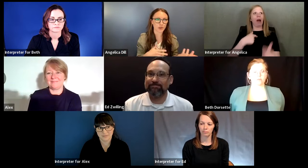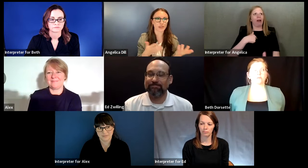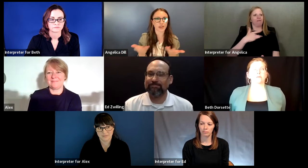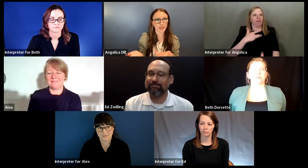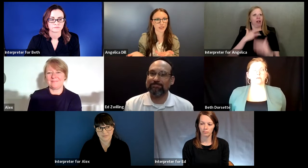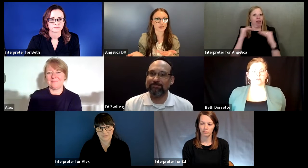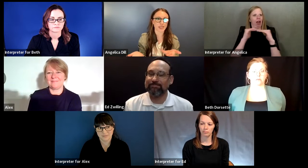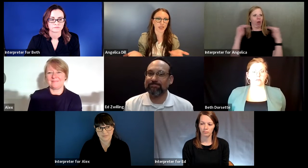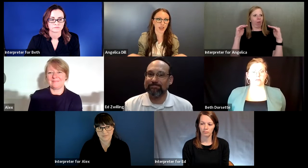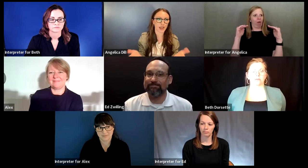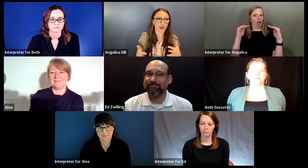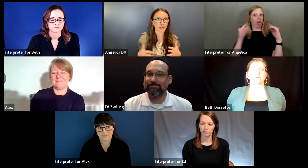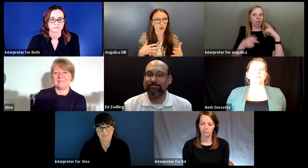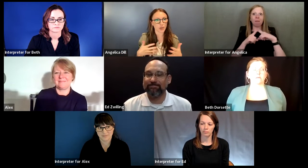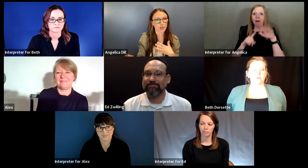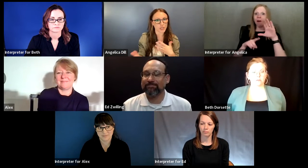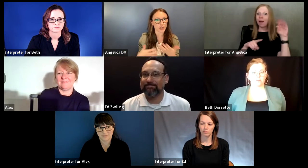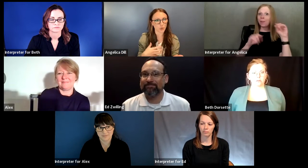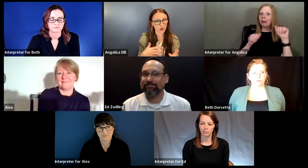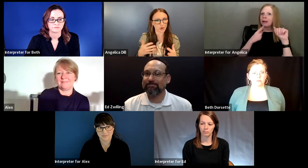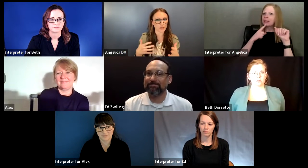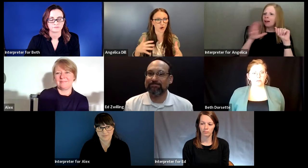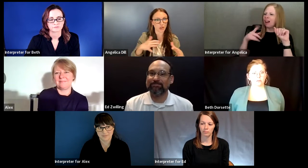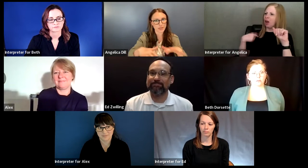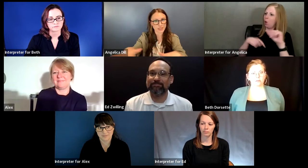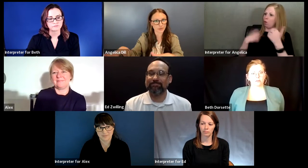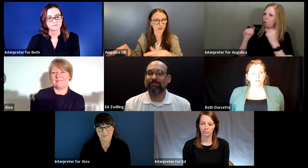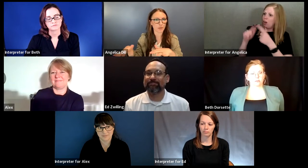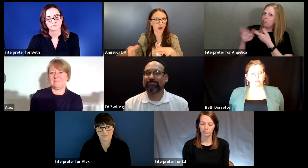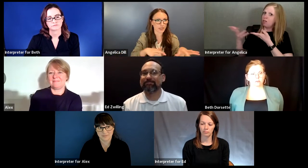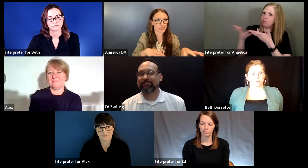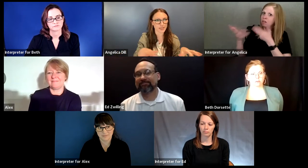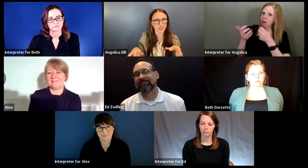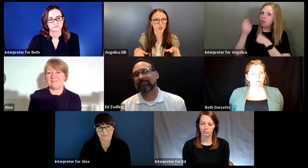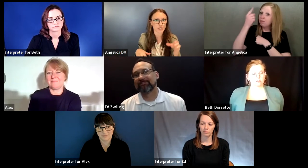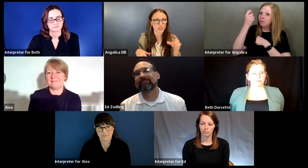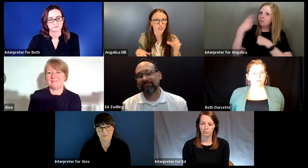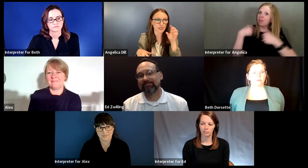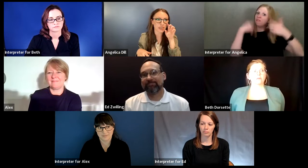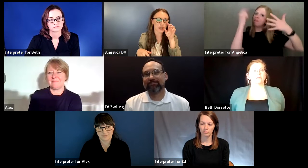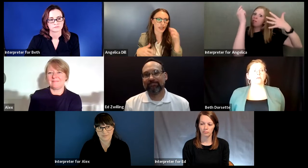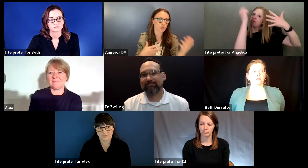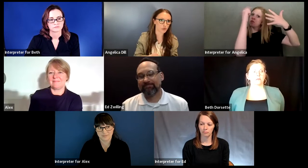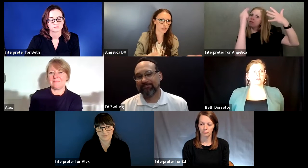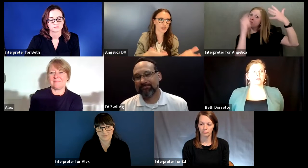company then can say, hey, you know, we are trying to work with all of these different pockets and situations, can we do this?